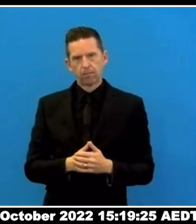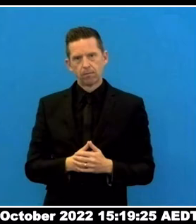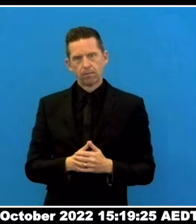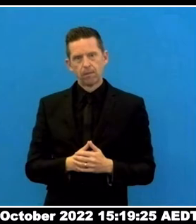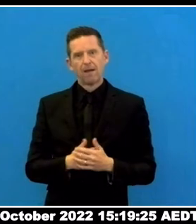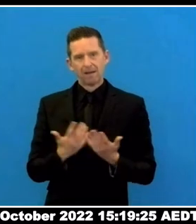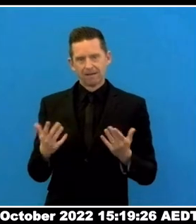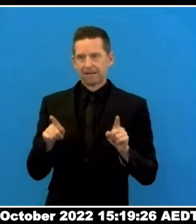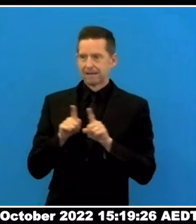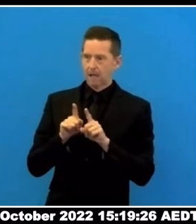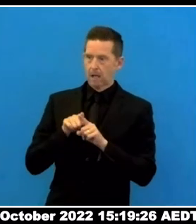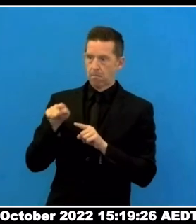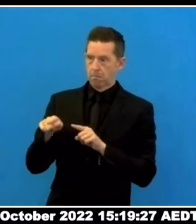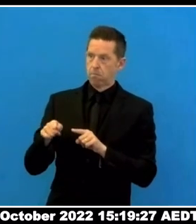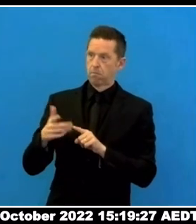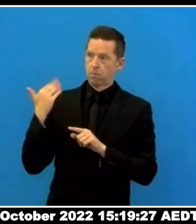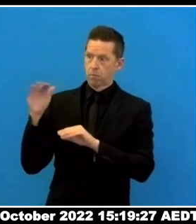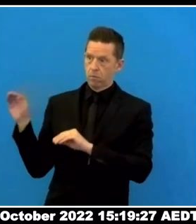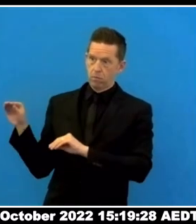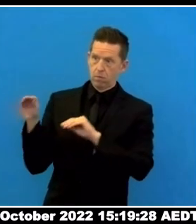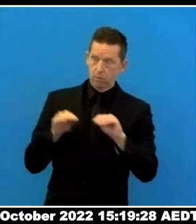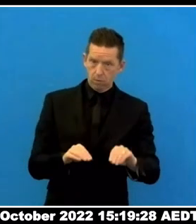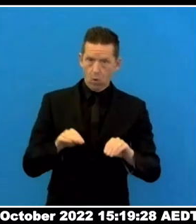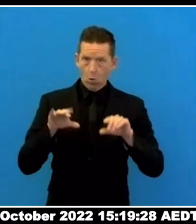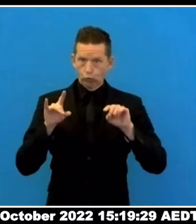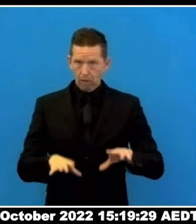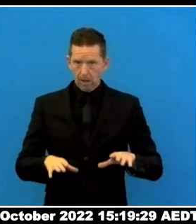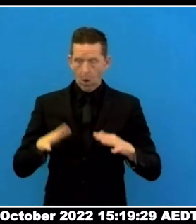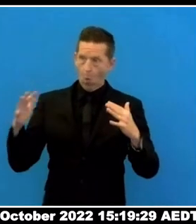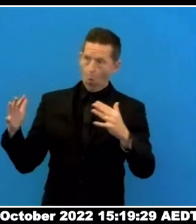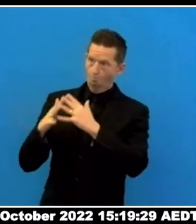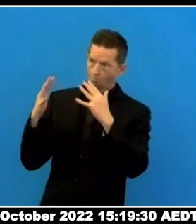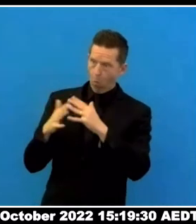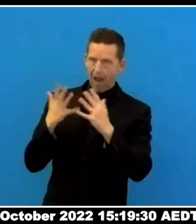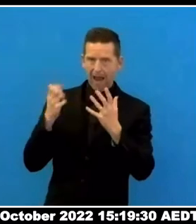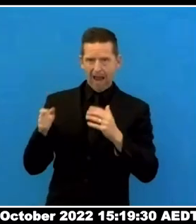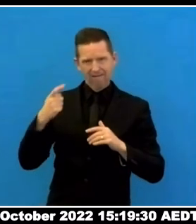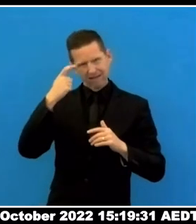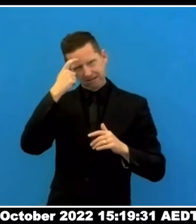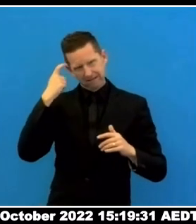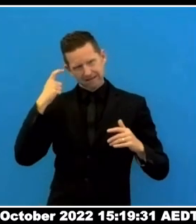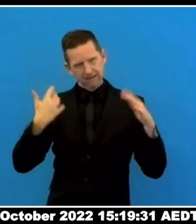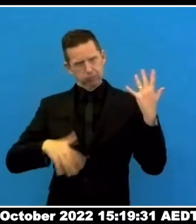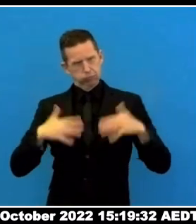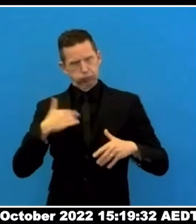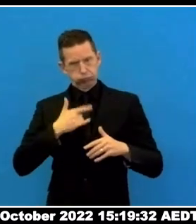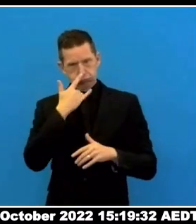of coming to Australia from a war country can come up at times